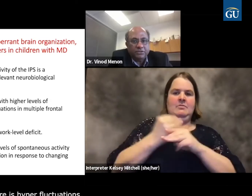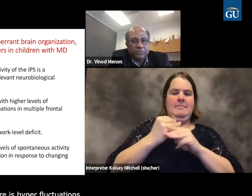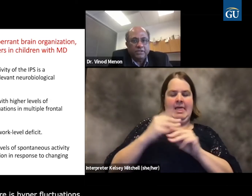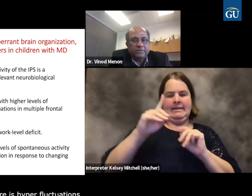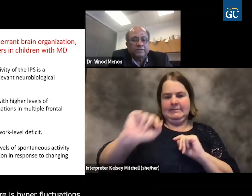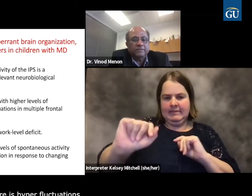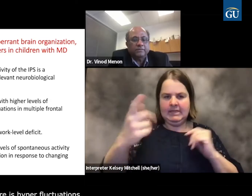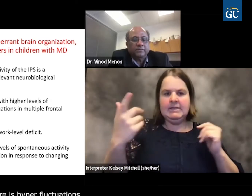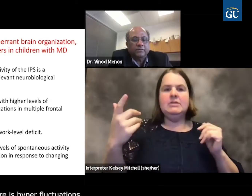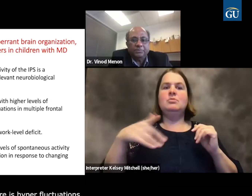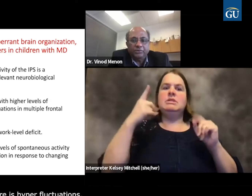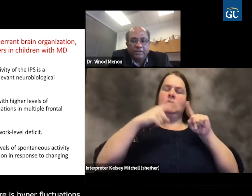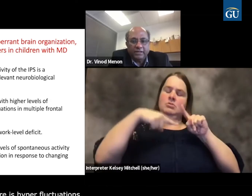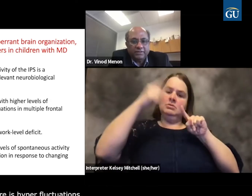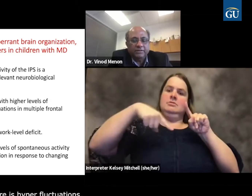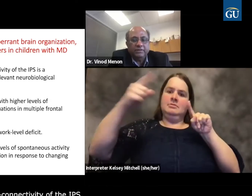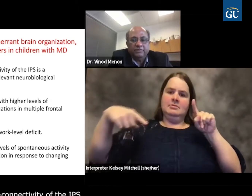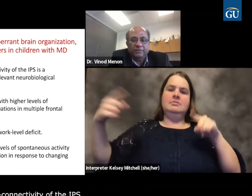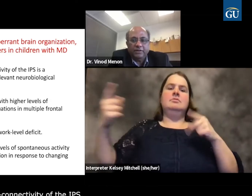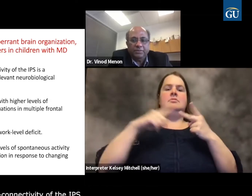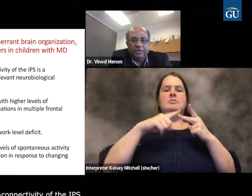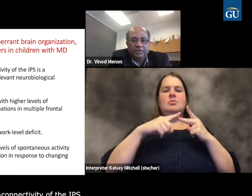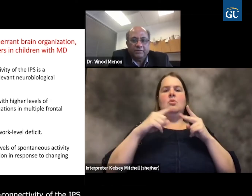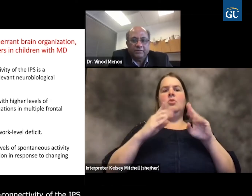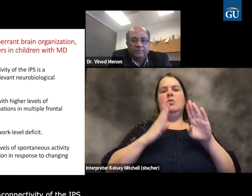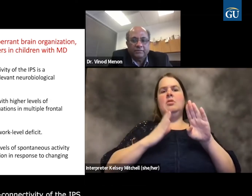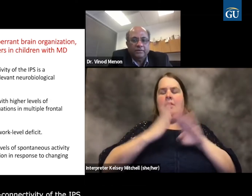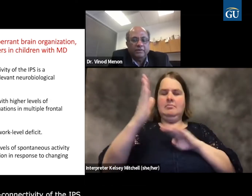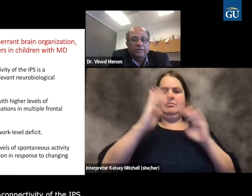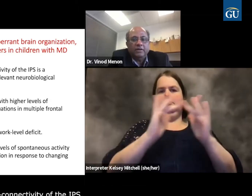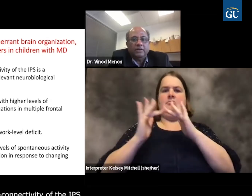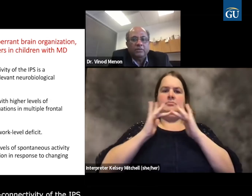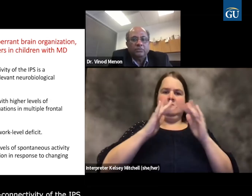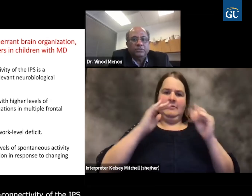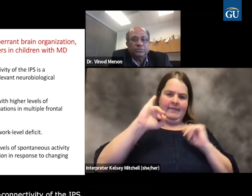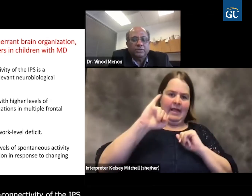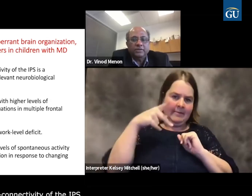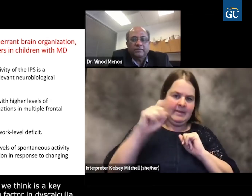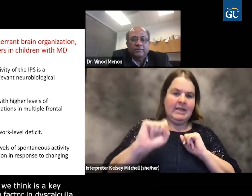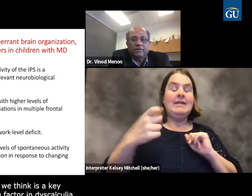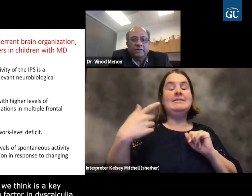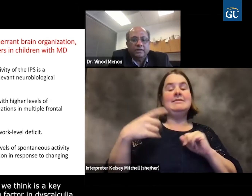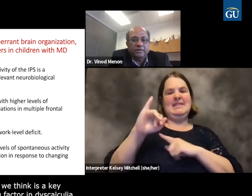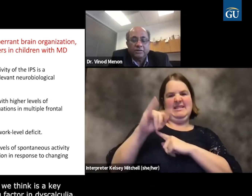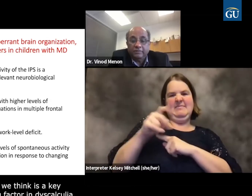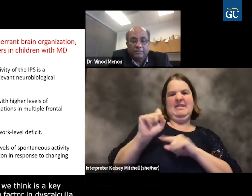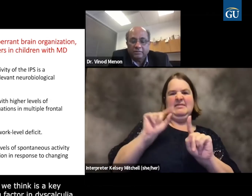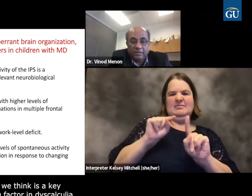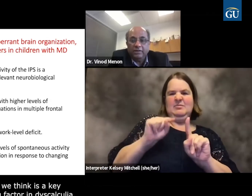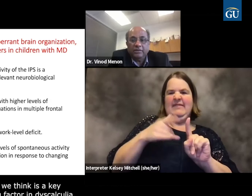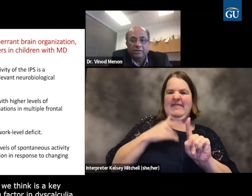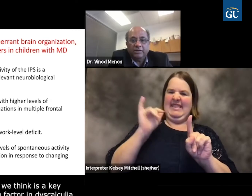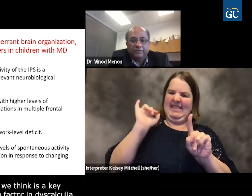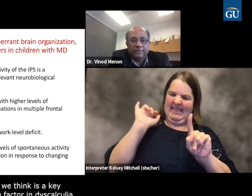um hyper fluctuations there's hyper connectivity of the ips